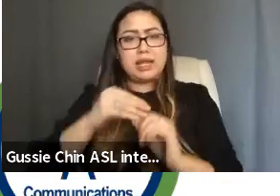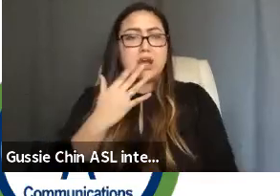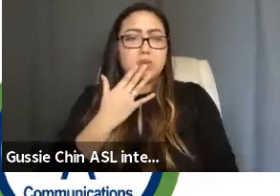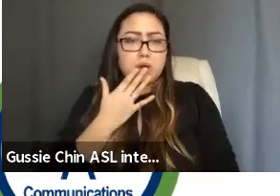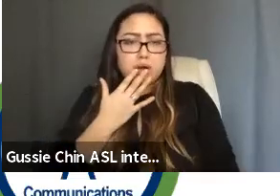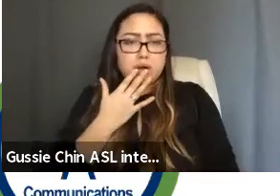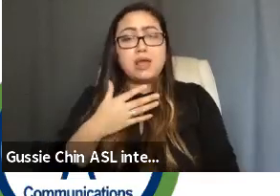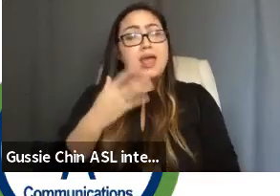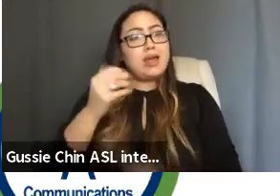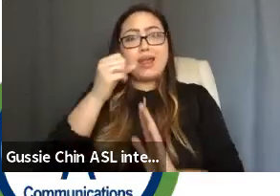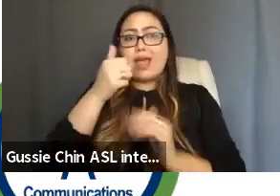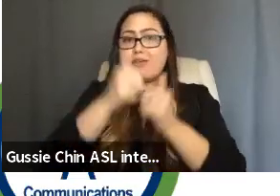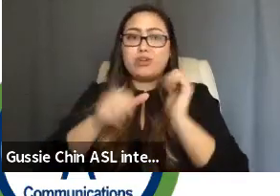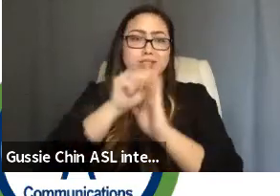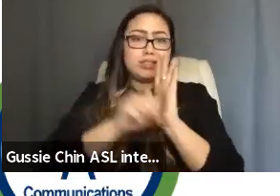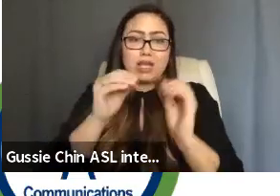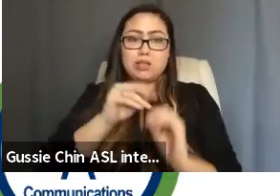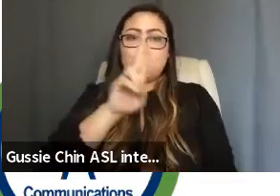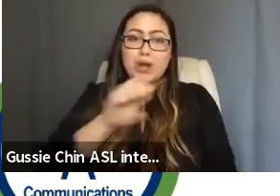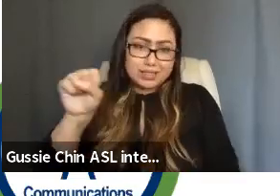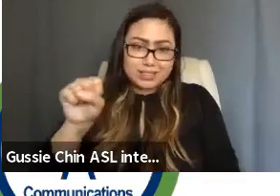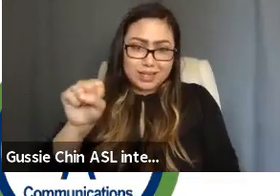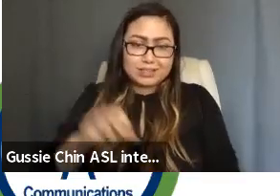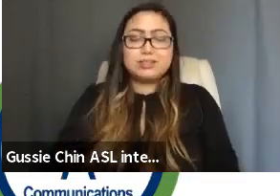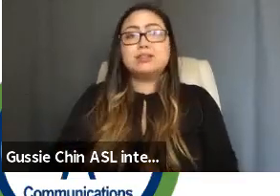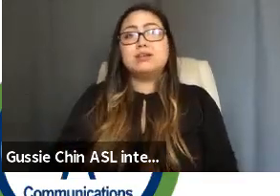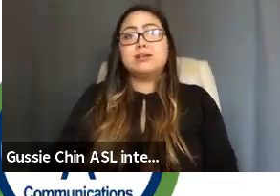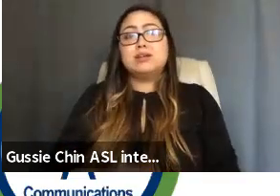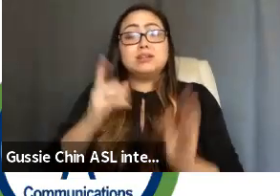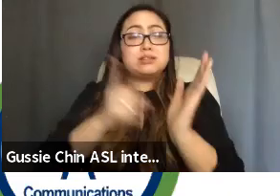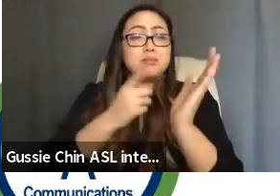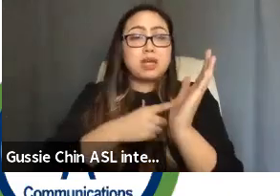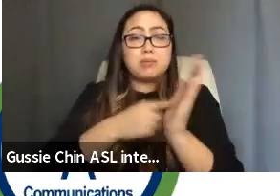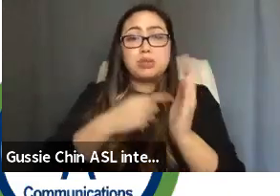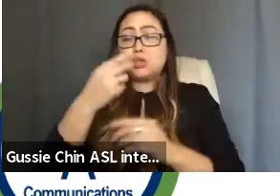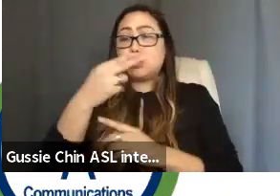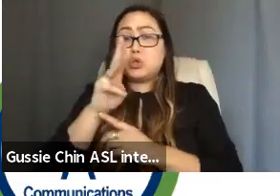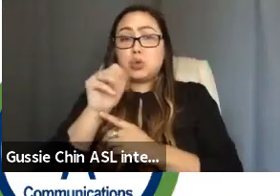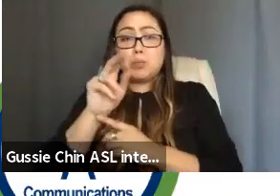in the U.S. as far as I can tell. Sometimes human services coordinates ESF 6, sometimes